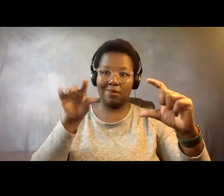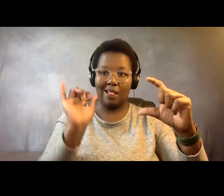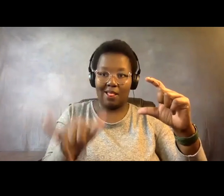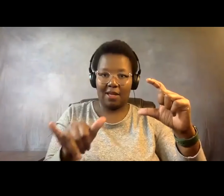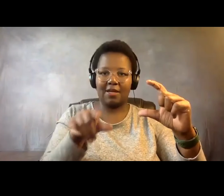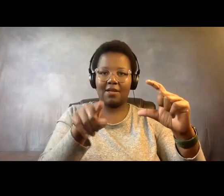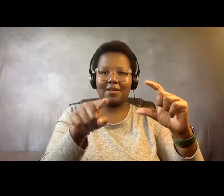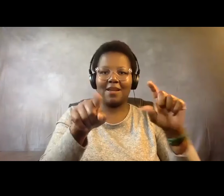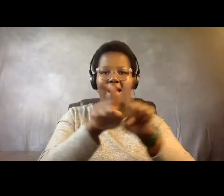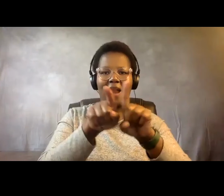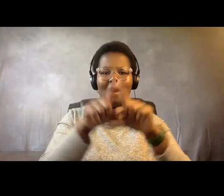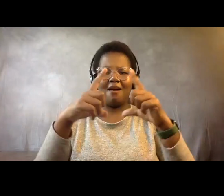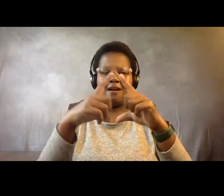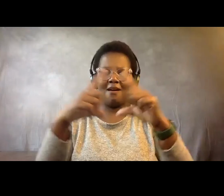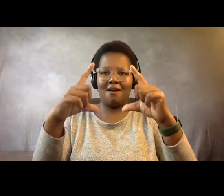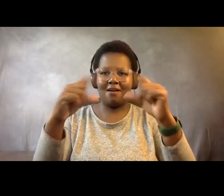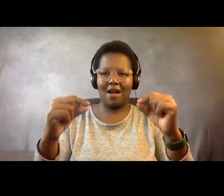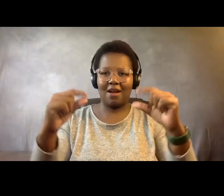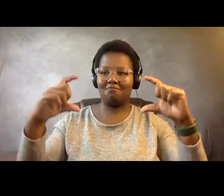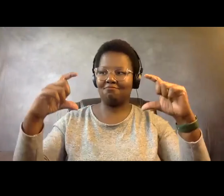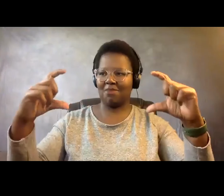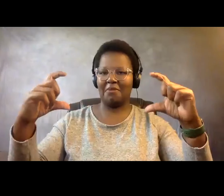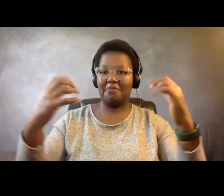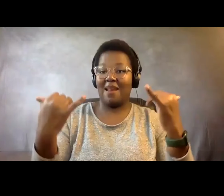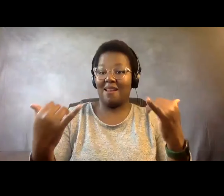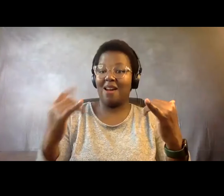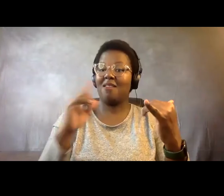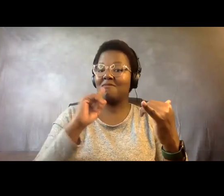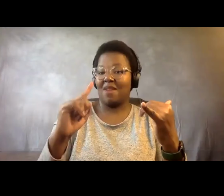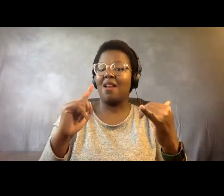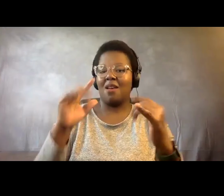is kind of card design it's quite trendy at the moment. So it's still my cooking recipe website